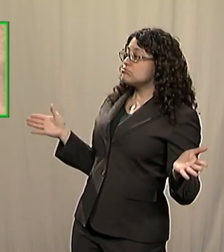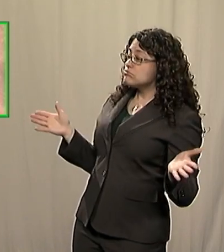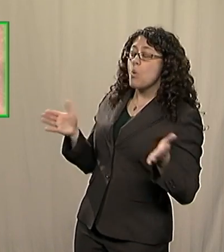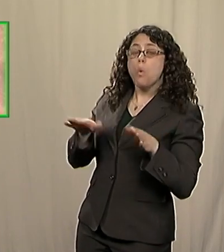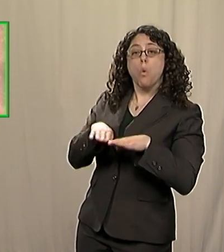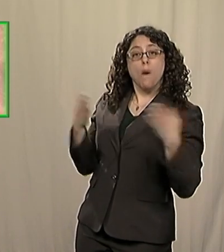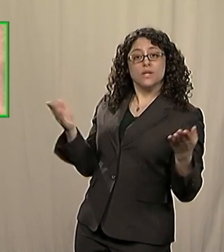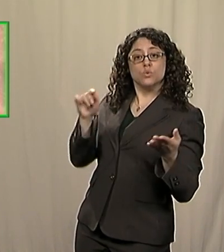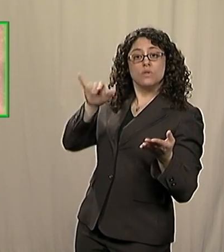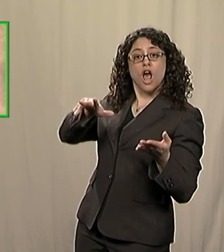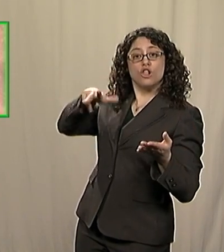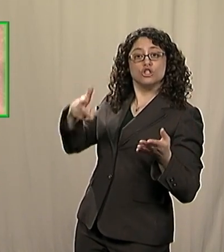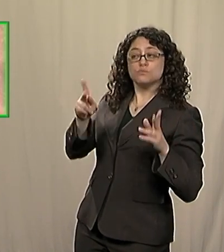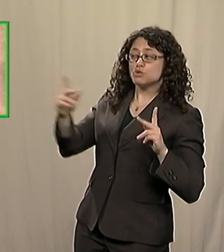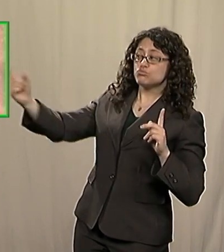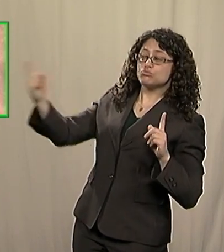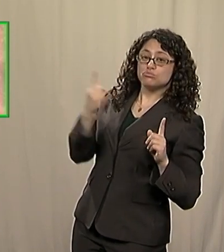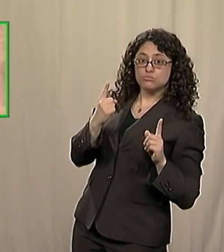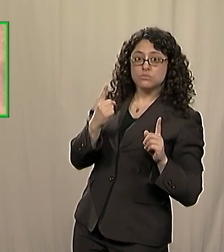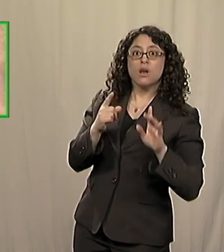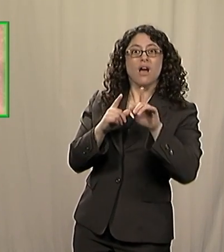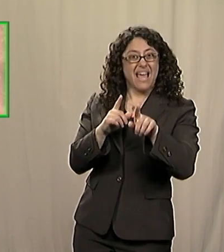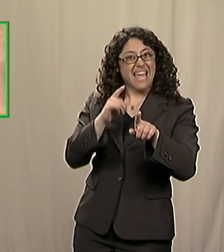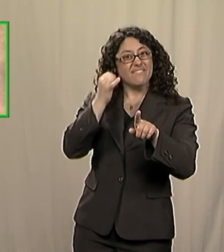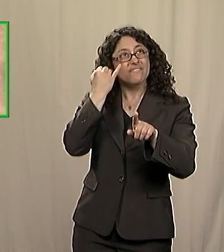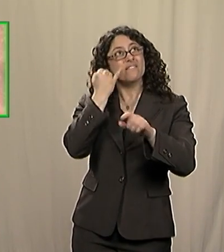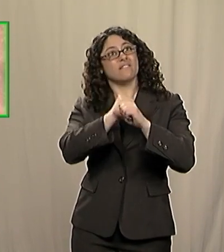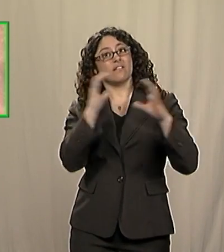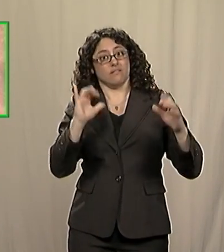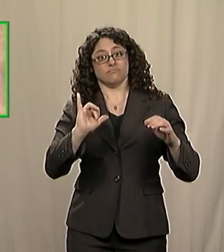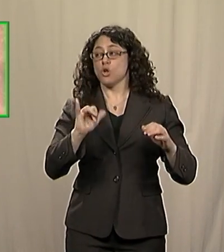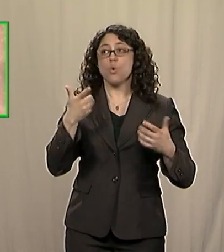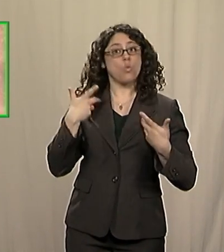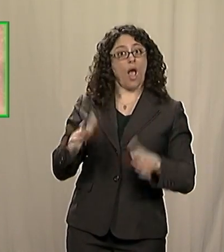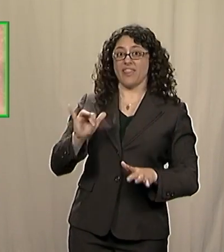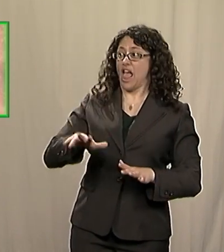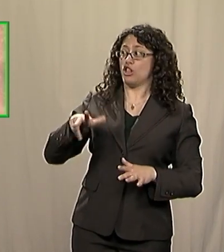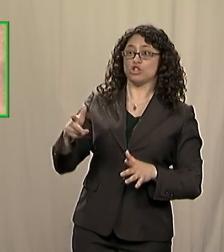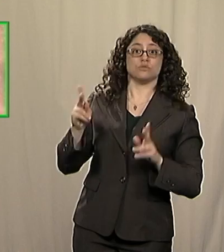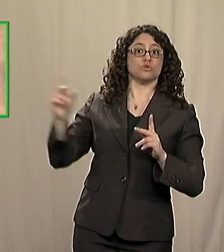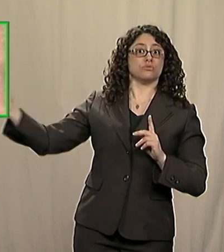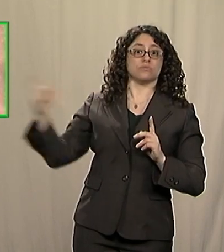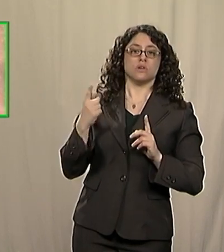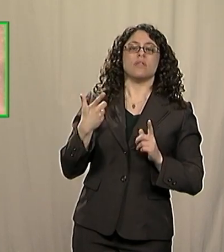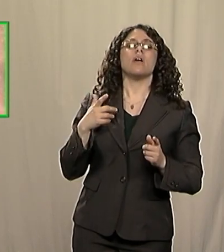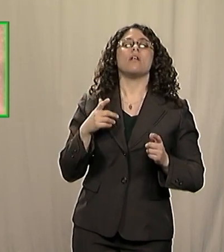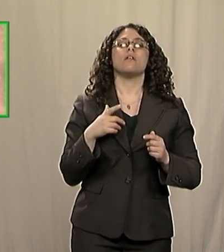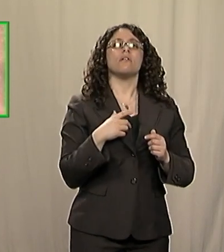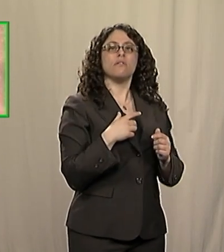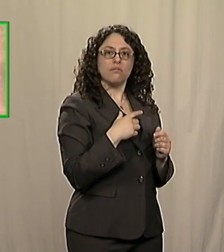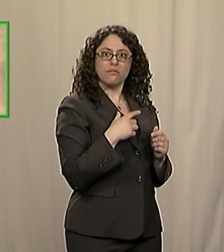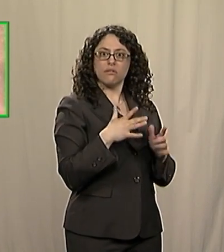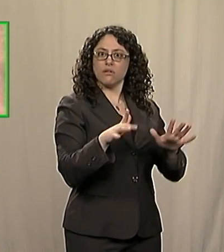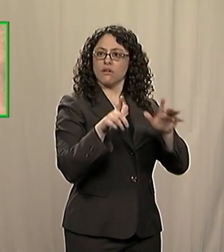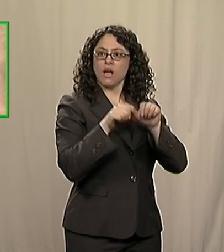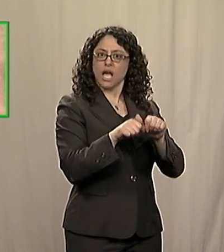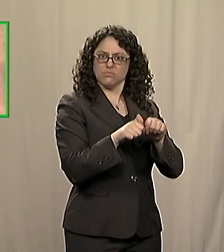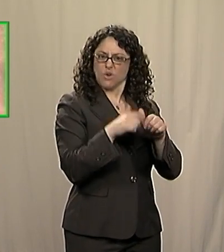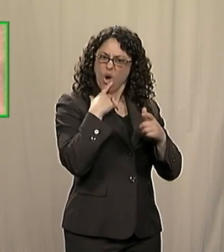And also if you think someone does not want a third person to join the conversation, they do the opposite. People continue to talk and continue to maintain eye contact